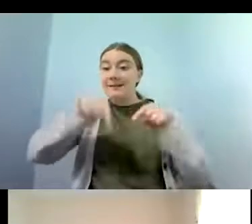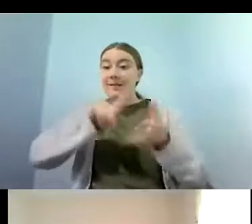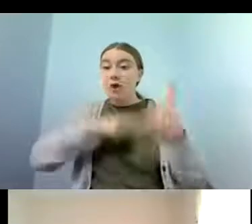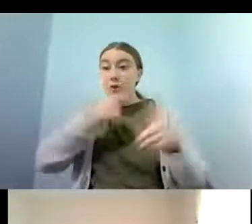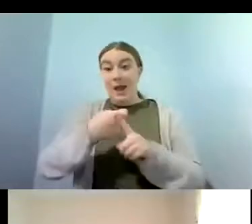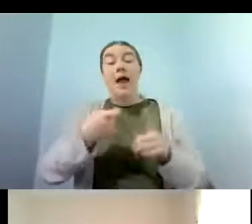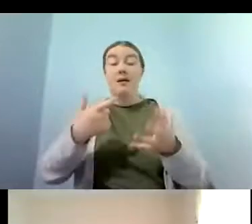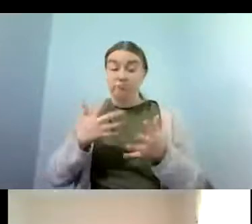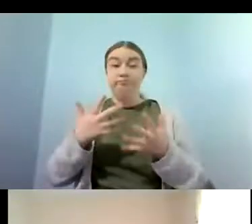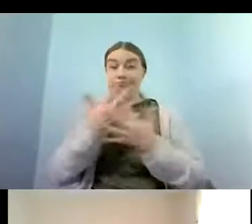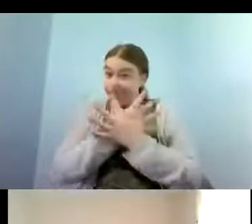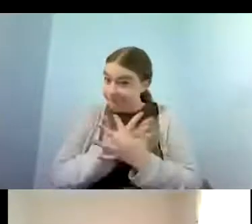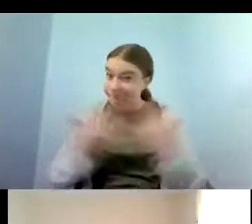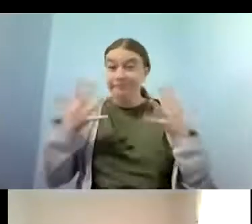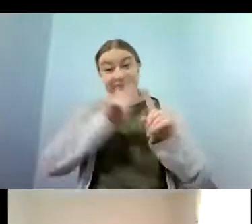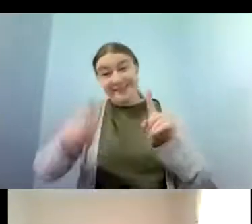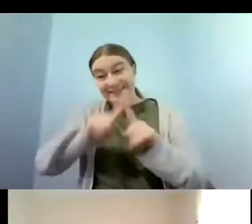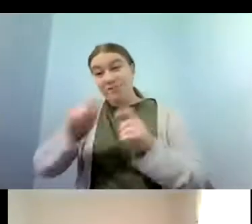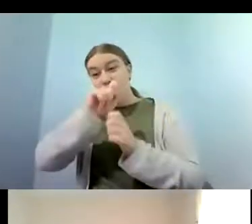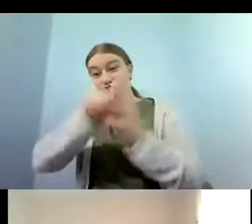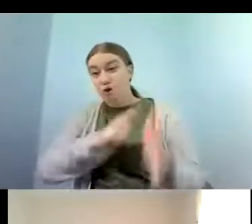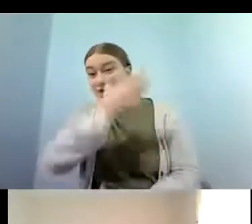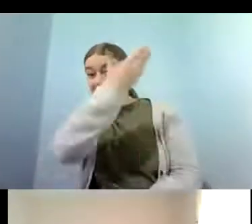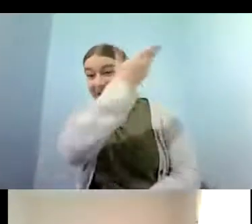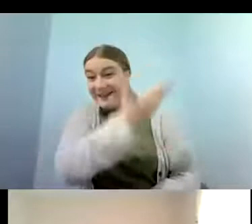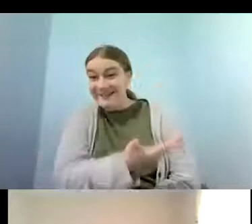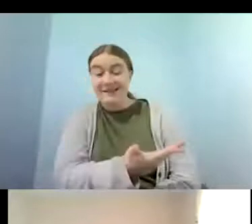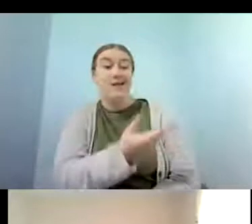and there's many many different projects and some of which you will have heard of